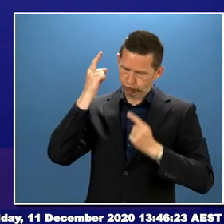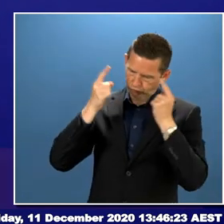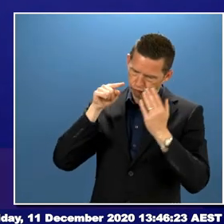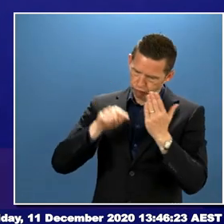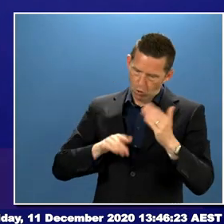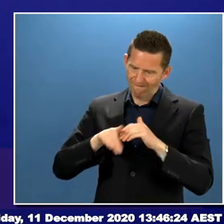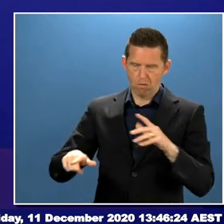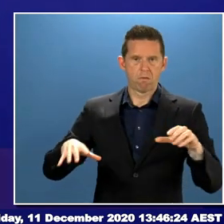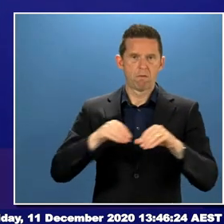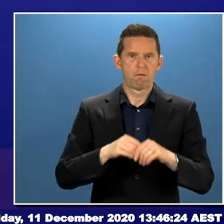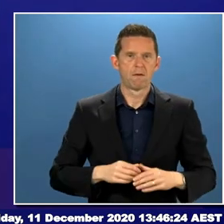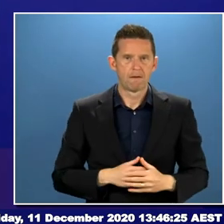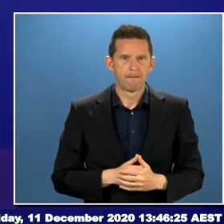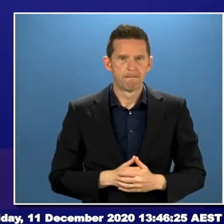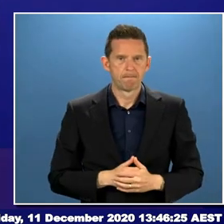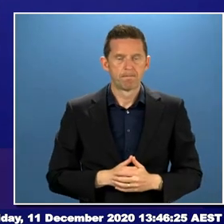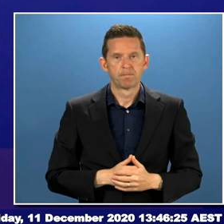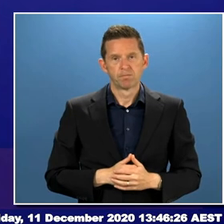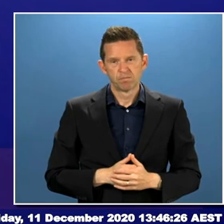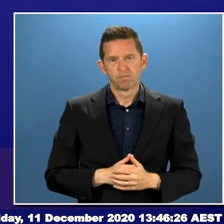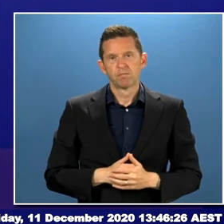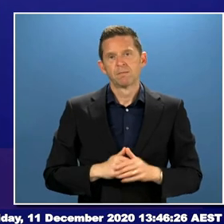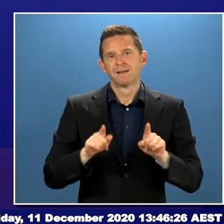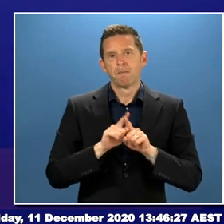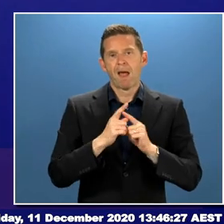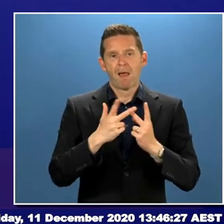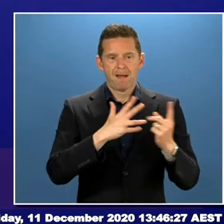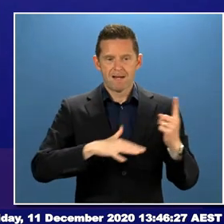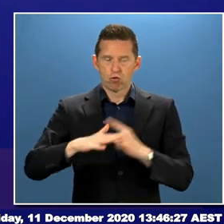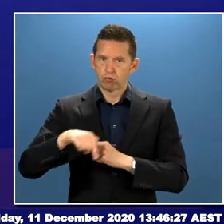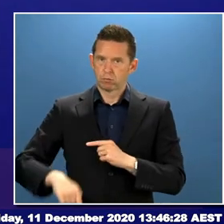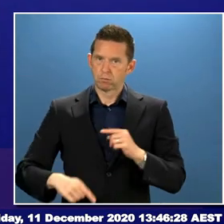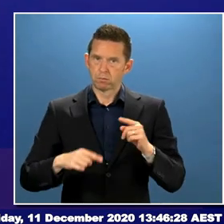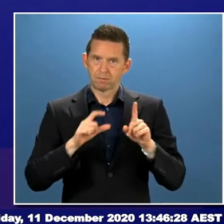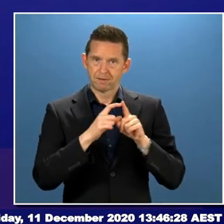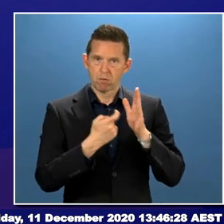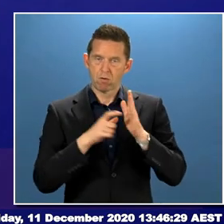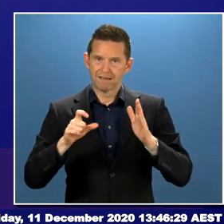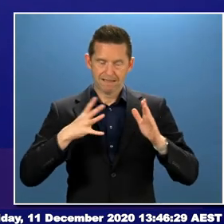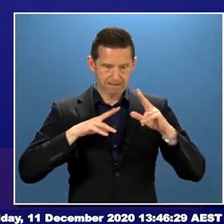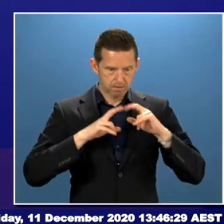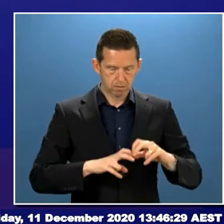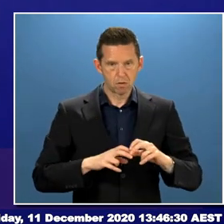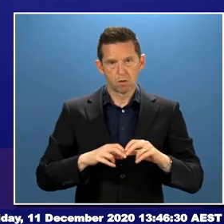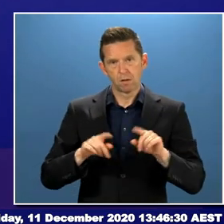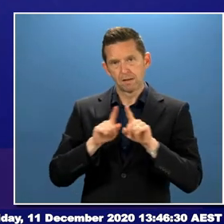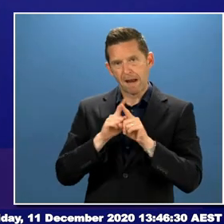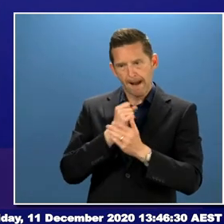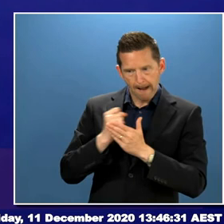As with other areas that the Royal Commission is required to investigate, improving the participation rates of people with disability in the labour